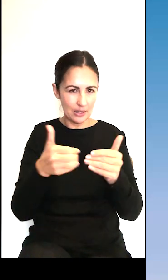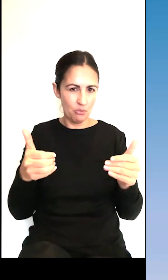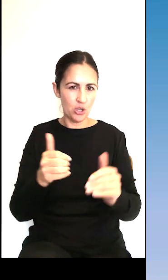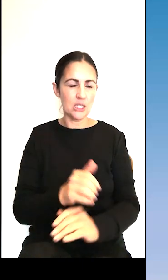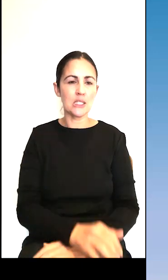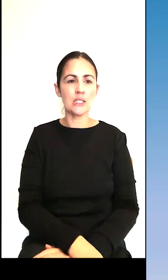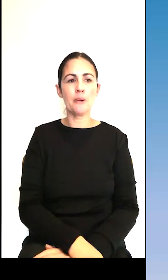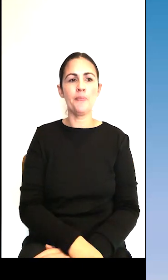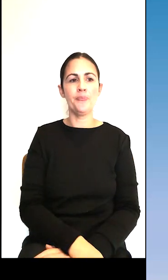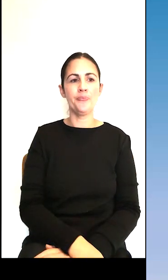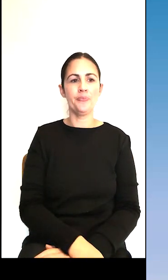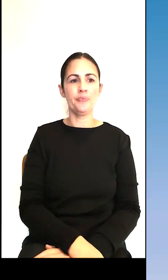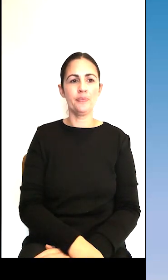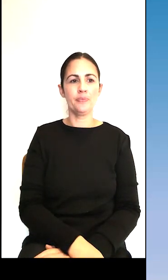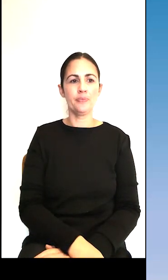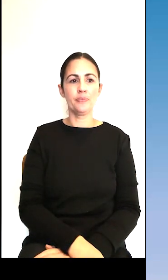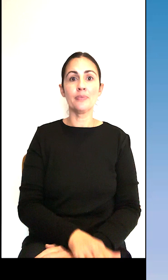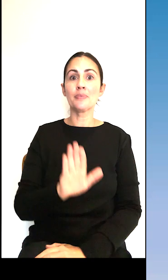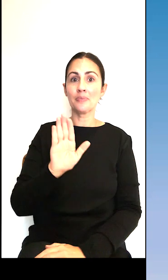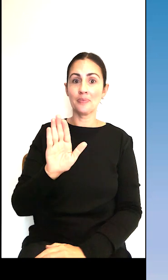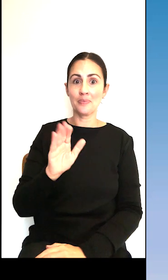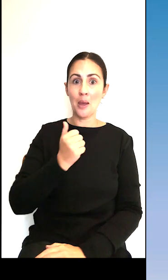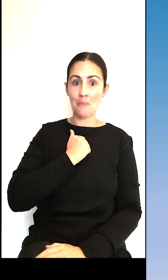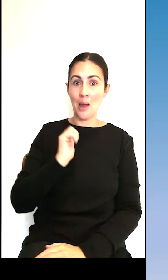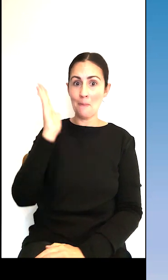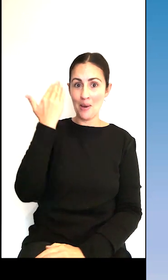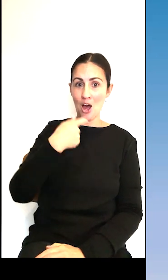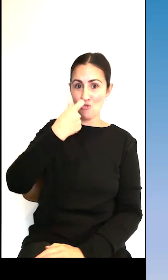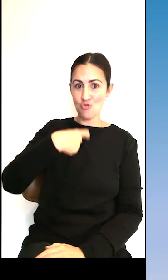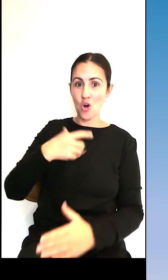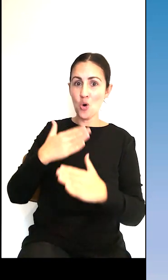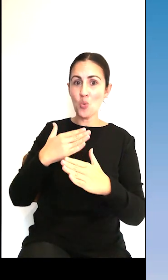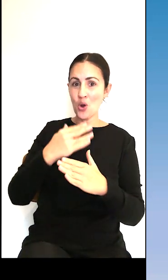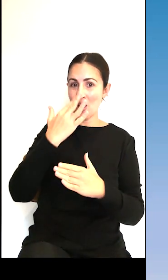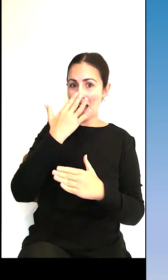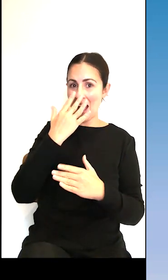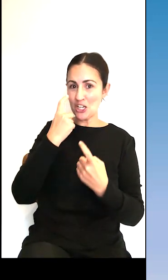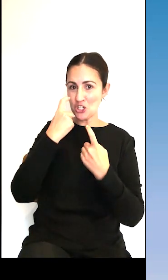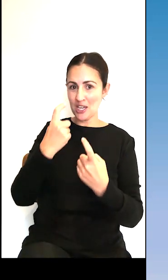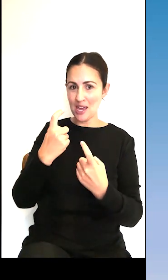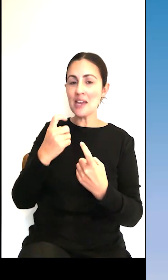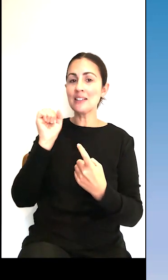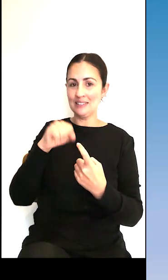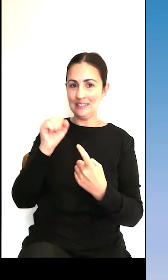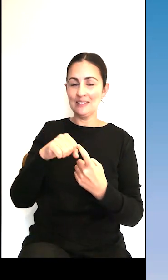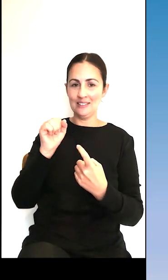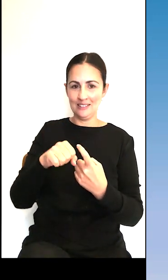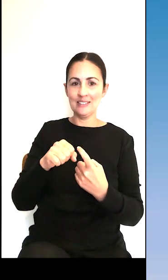Kate yy she coincidence, my previous role was in aged care and yes, it would be a seperate process. They may end up being the same person,